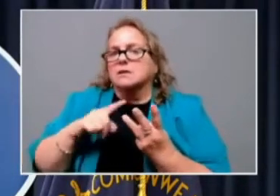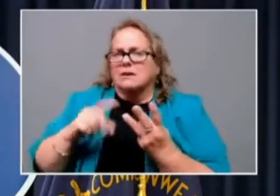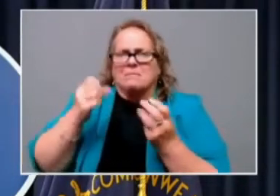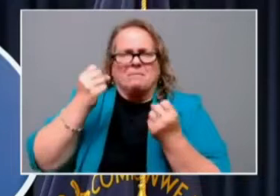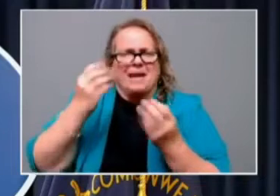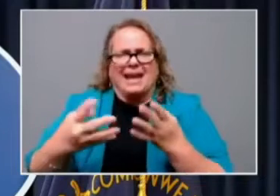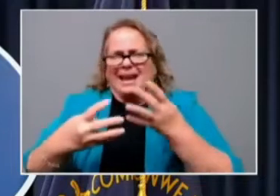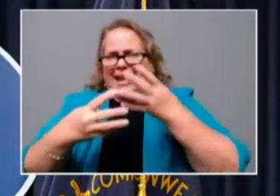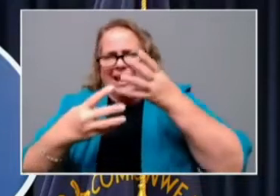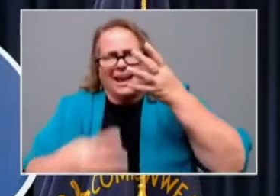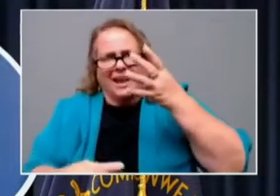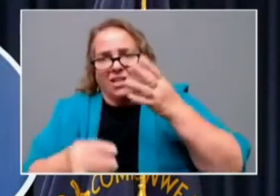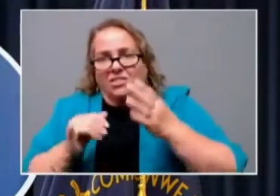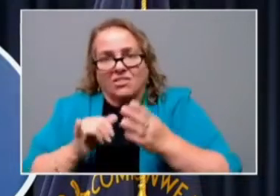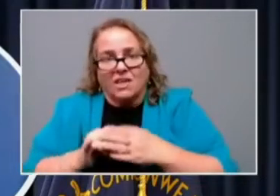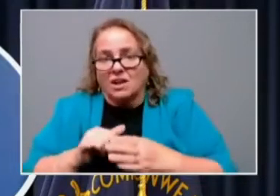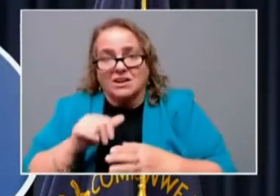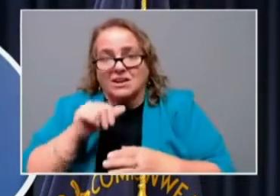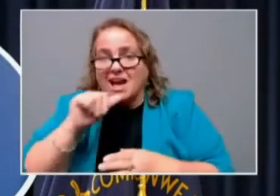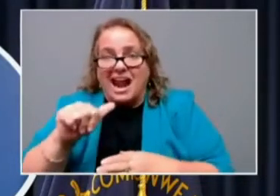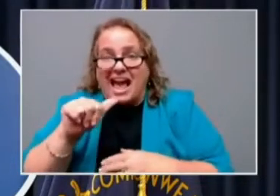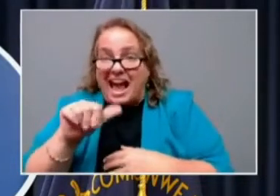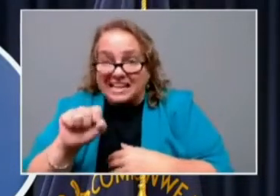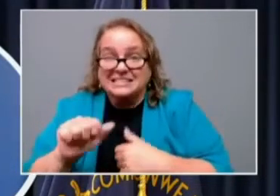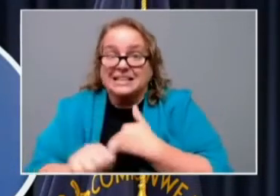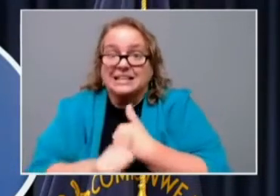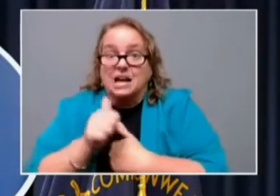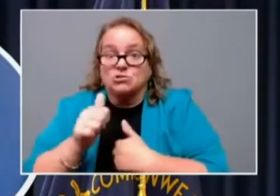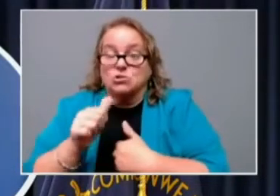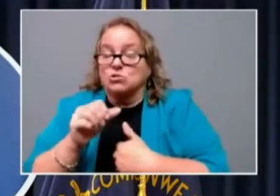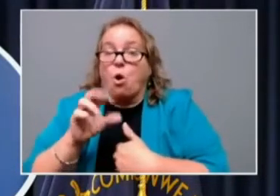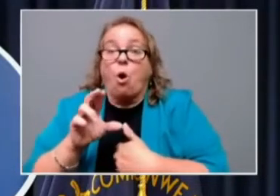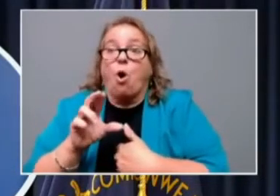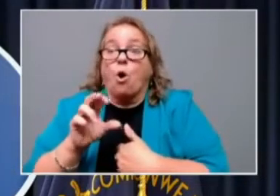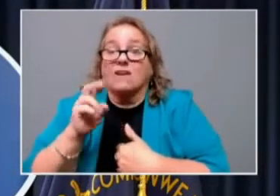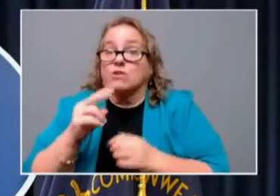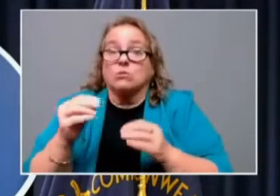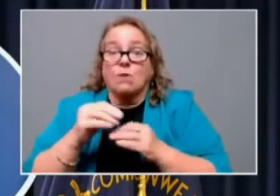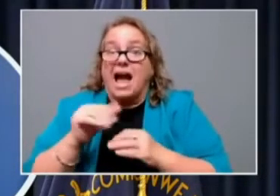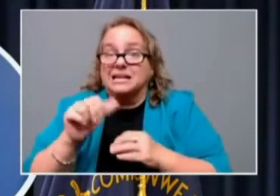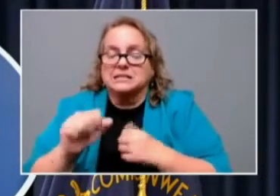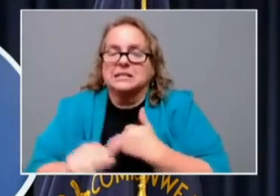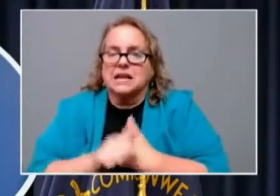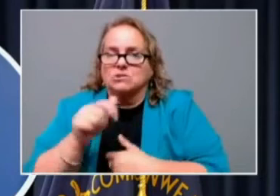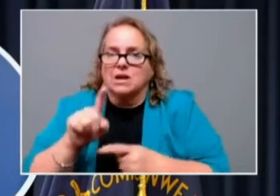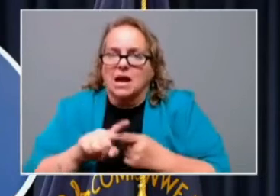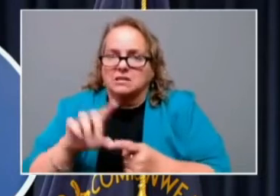aren't as dangerous or nearly as dangerous as covid 19. You got 30 plus